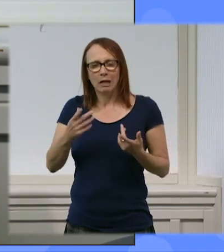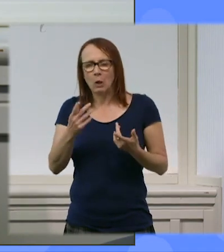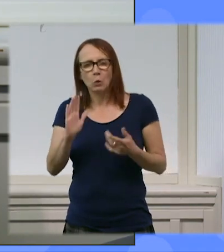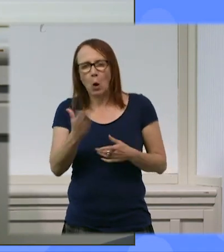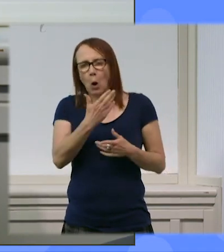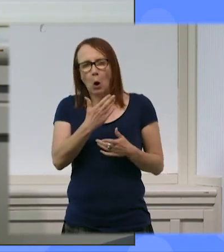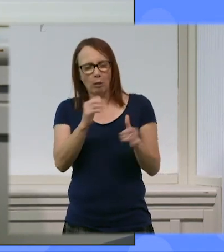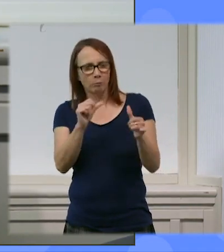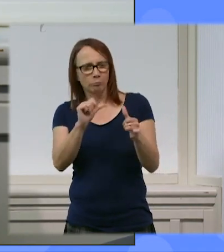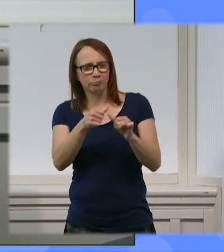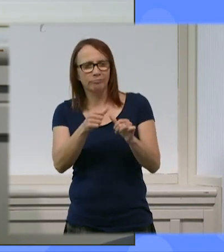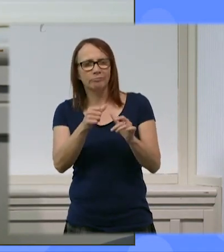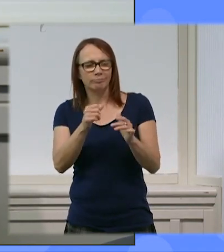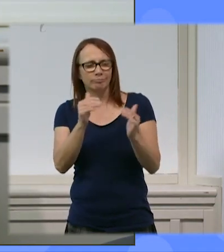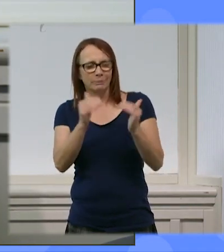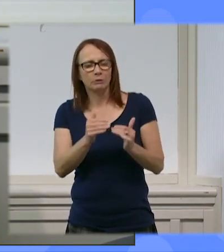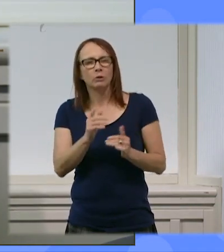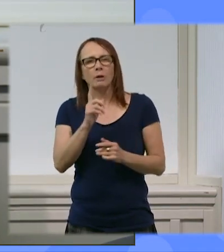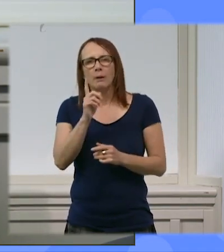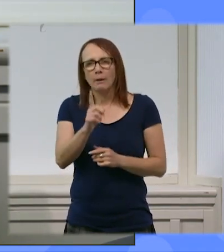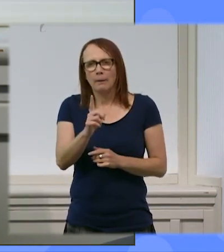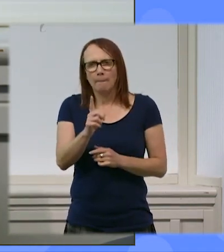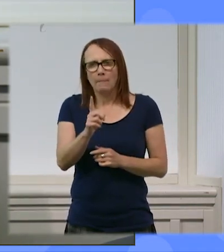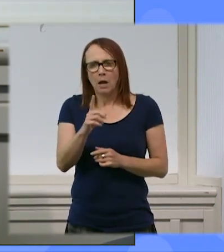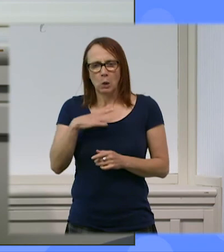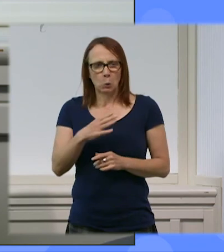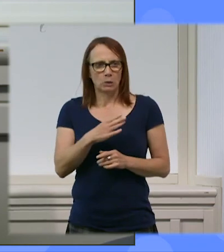not I think though I'd be wary of a binary between private and